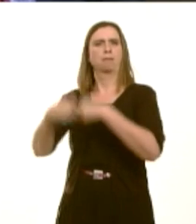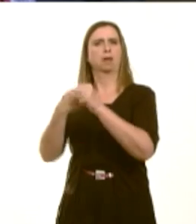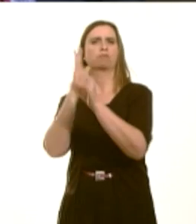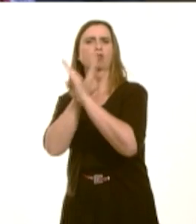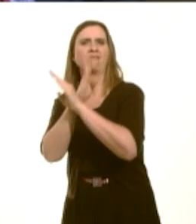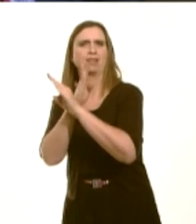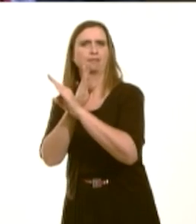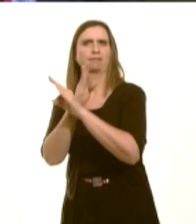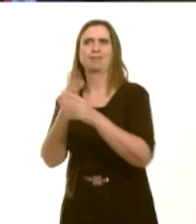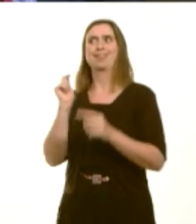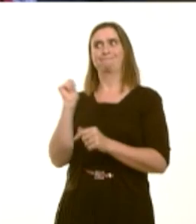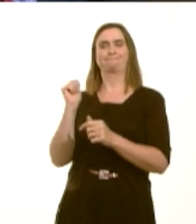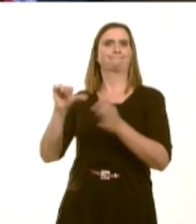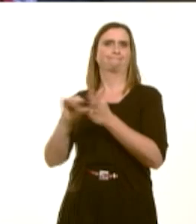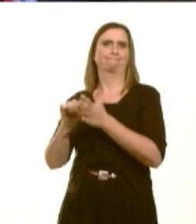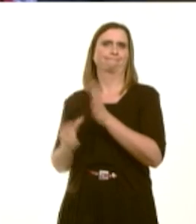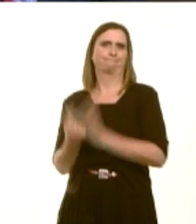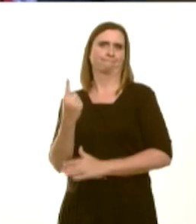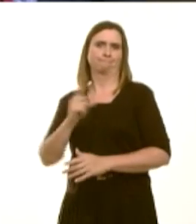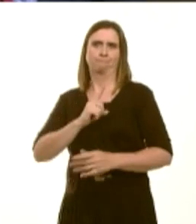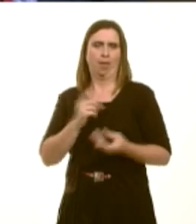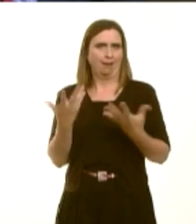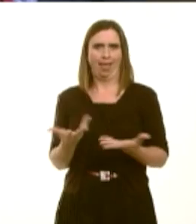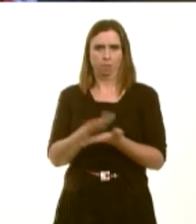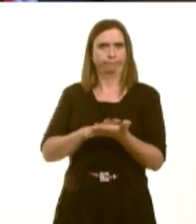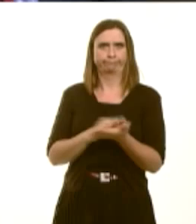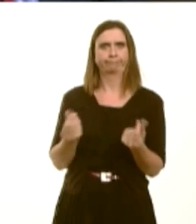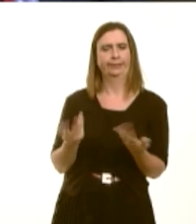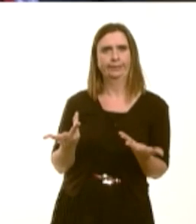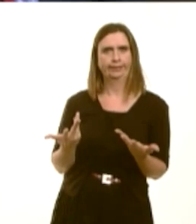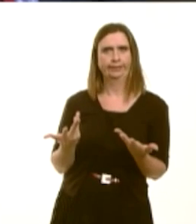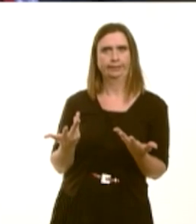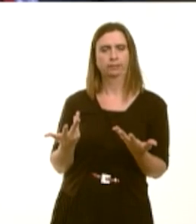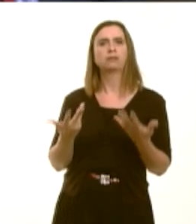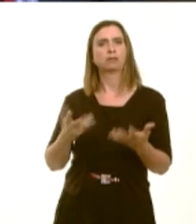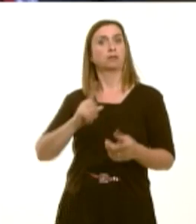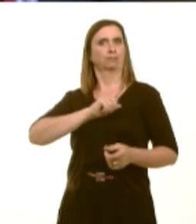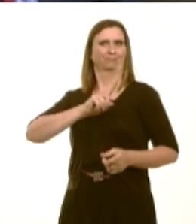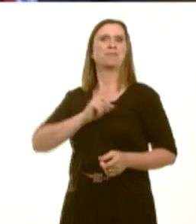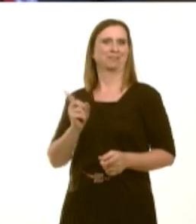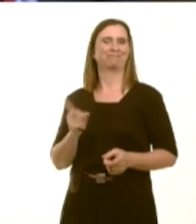restoration, and thatís the difficulty. Bearing that in mind, thatís why the Minister is